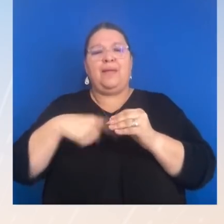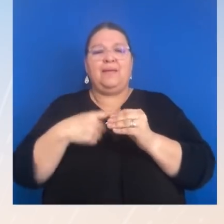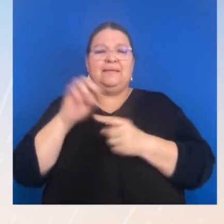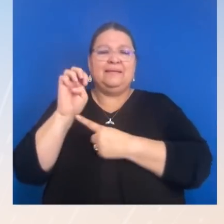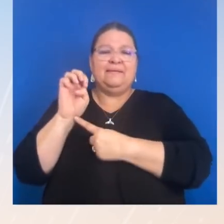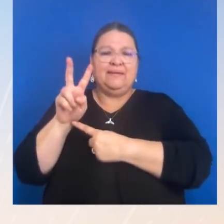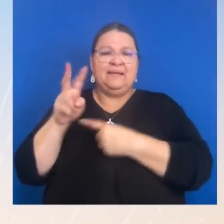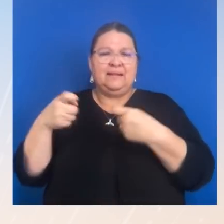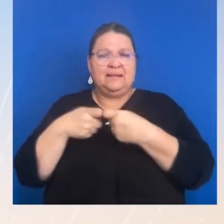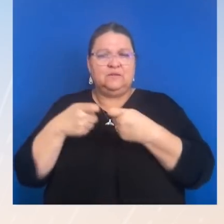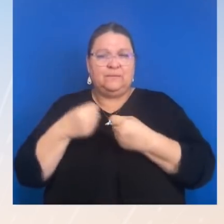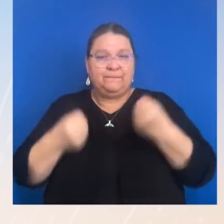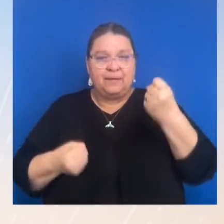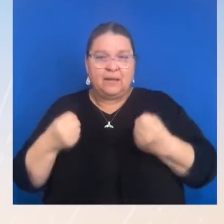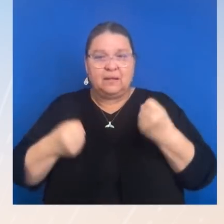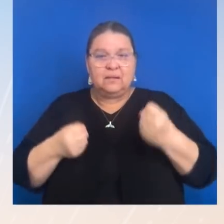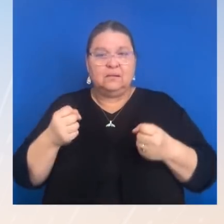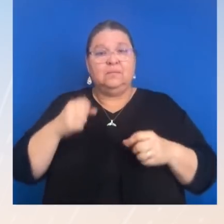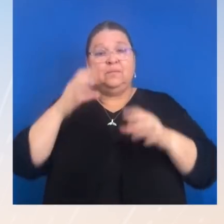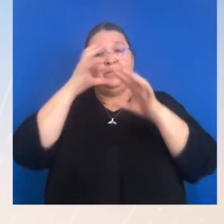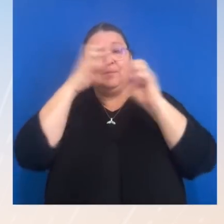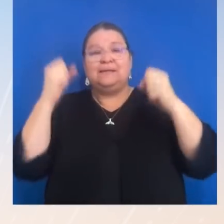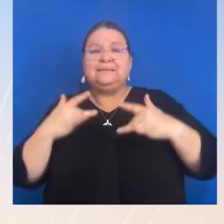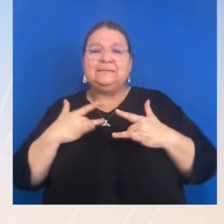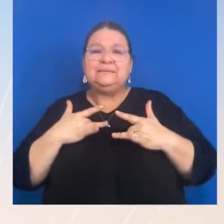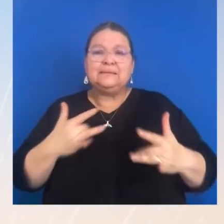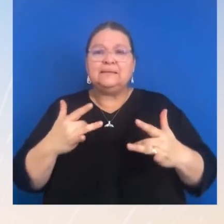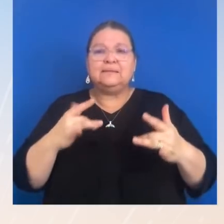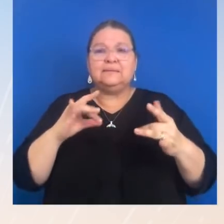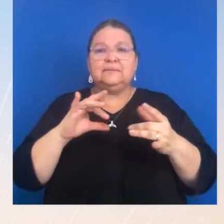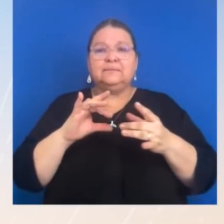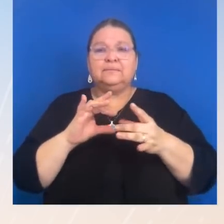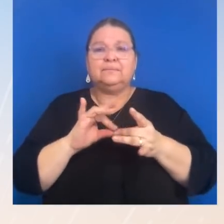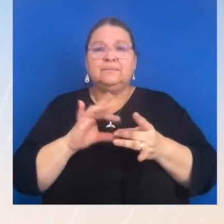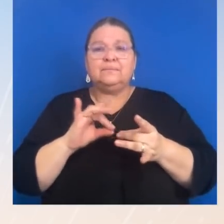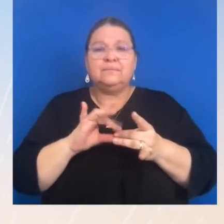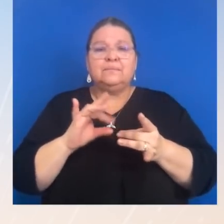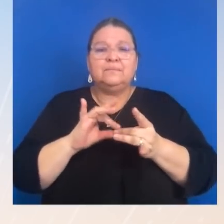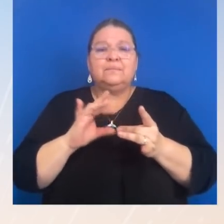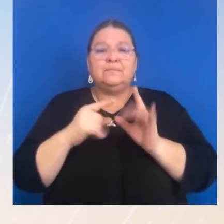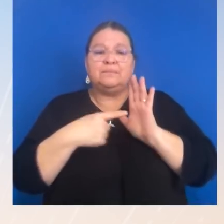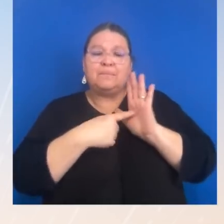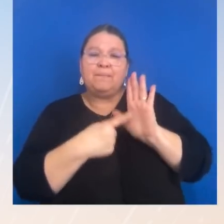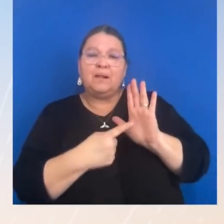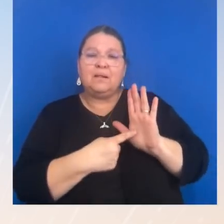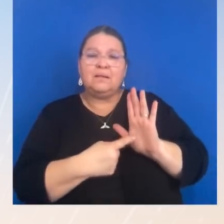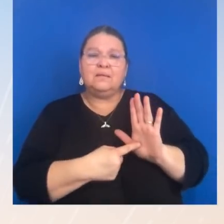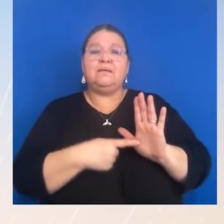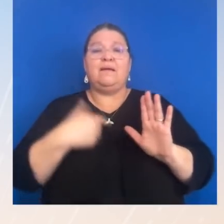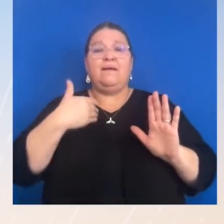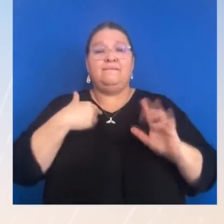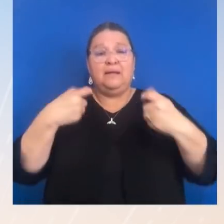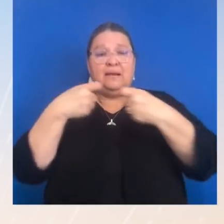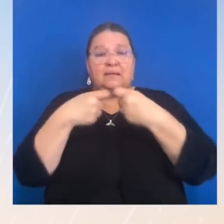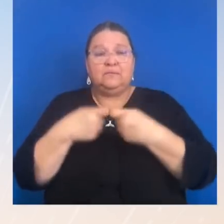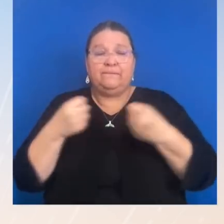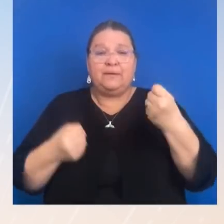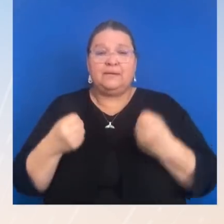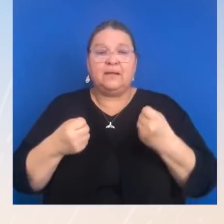about the power of our example. Does he own an electric vehicle? Ms. Psaki: Presidents of the United States don't do a lot of driving. The Press: He has posted videos